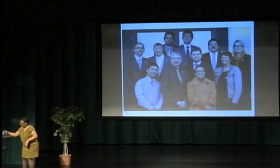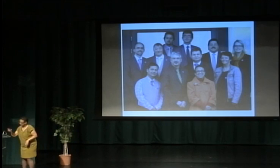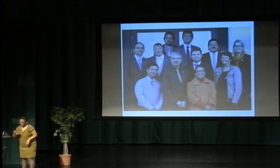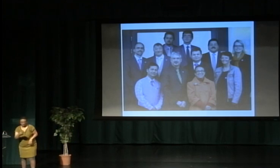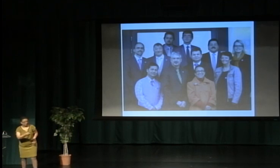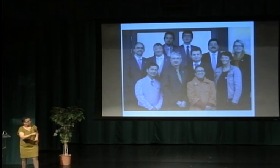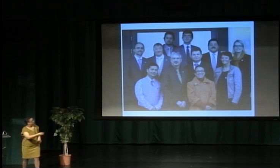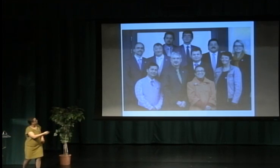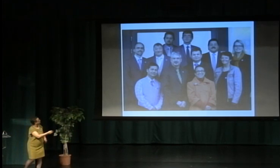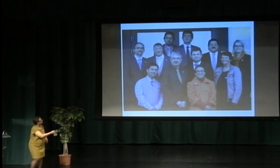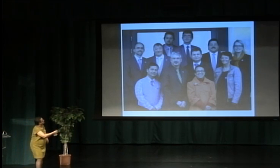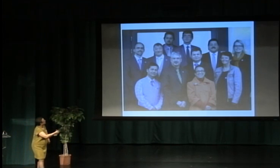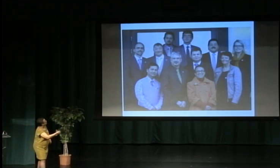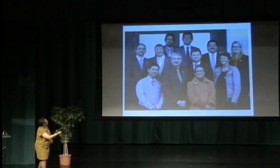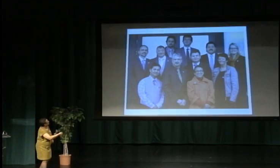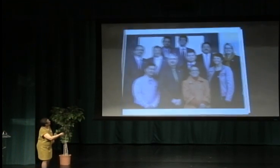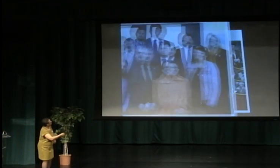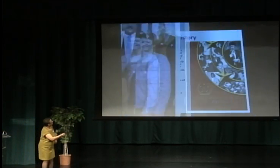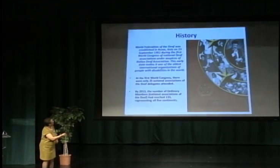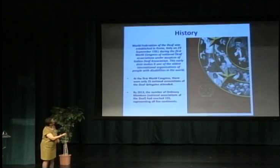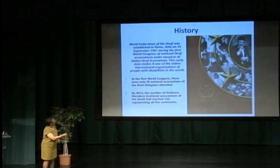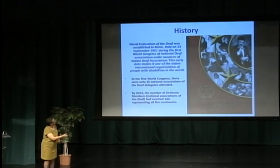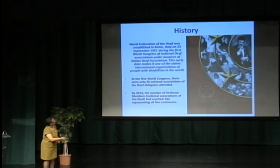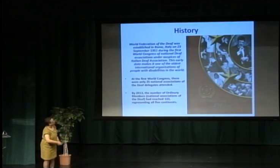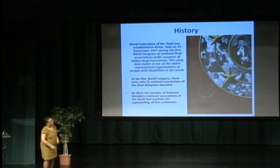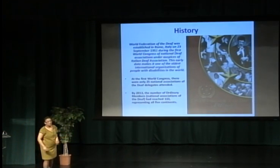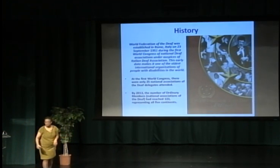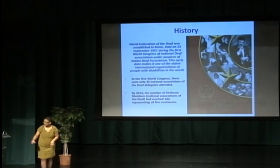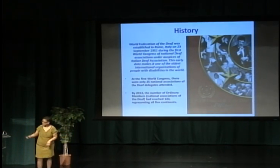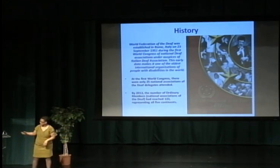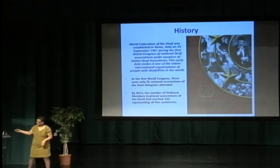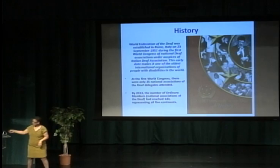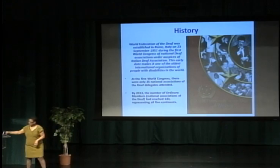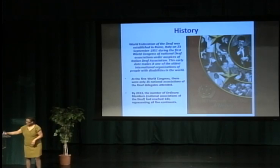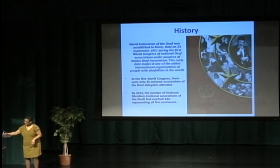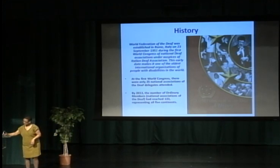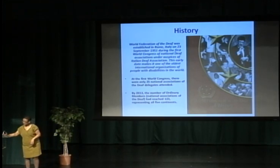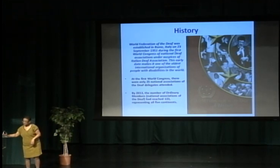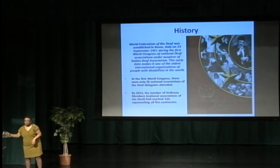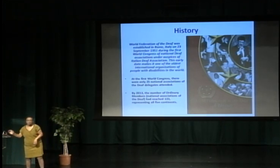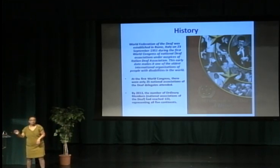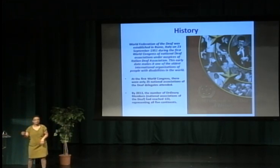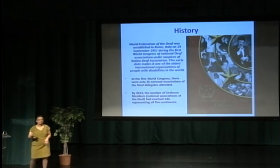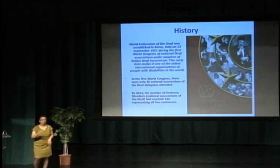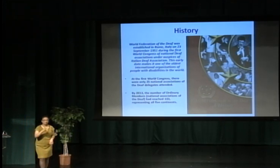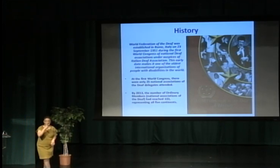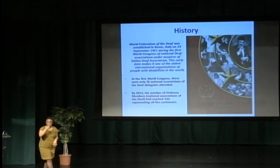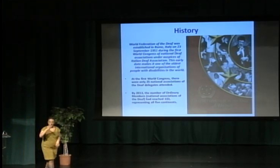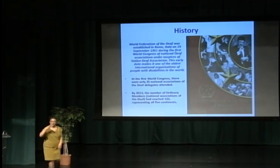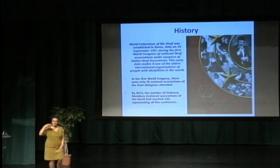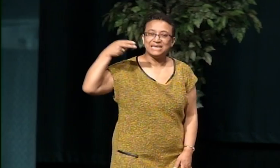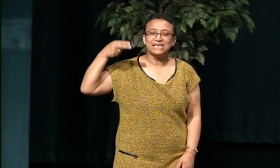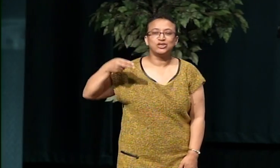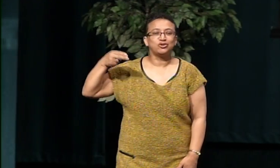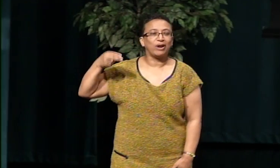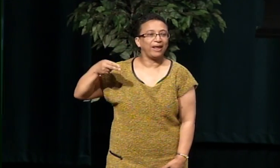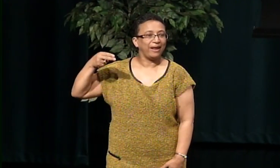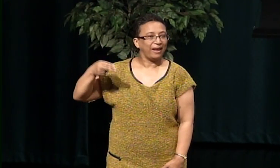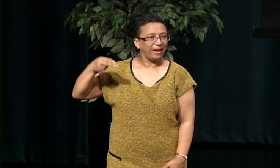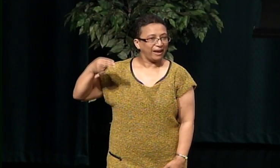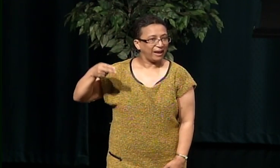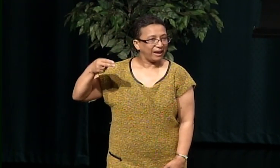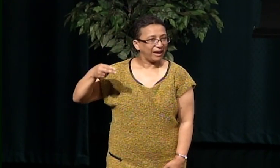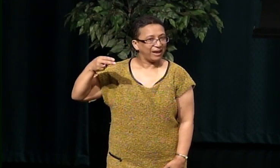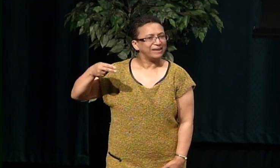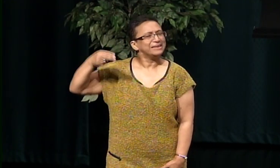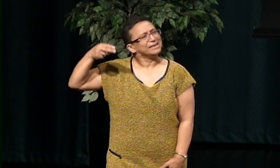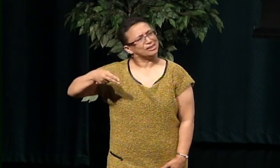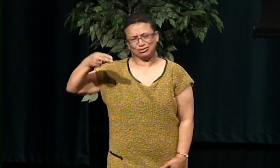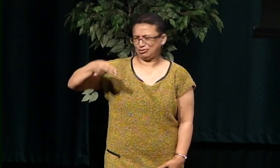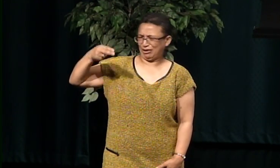the wellbeing of deaf people.